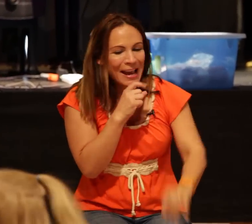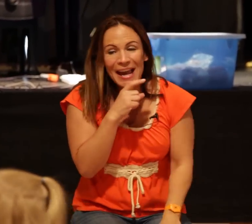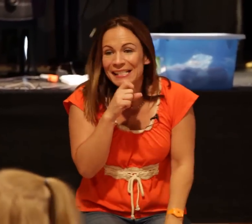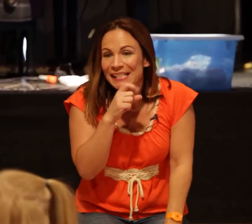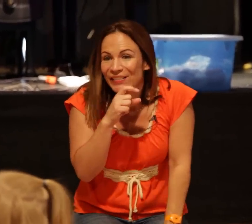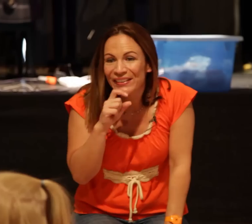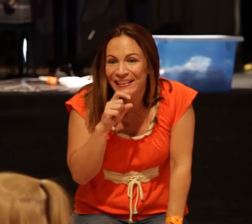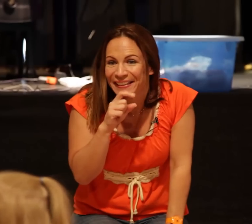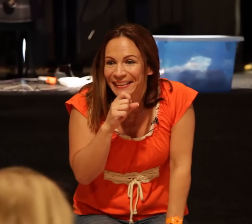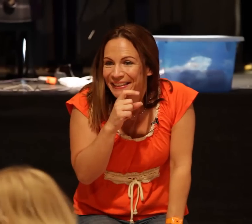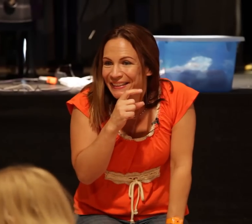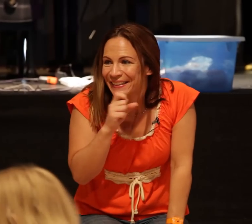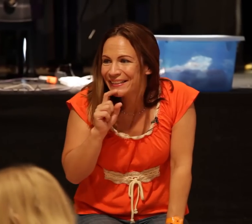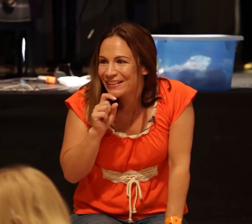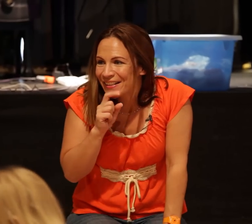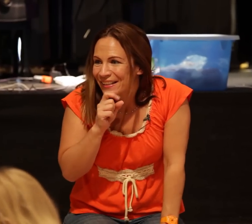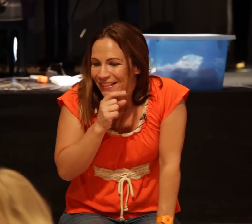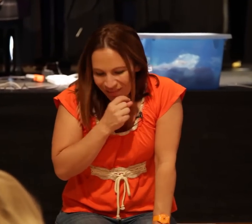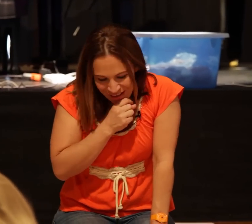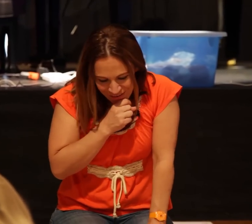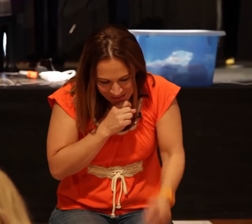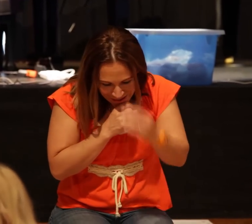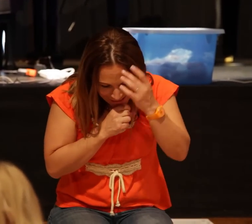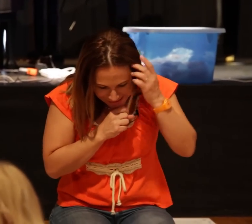And CEREAL. Very nice.